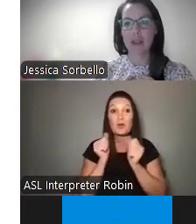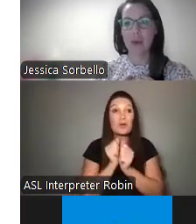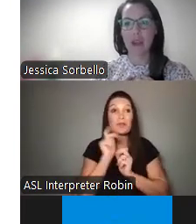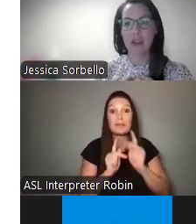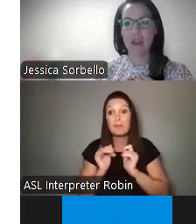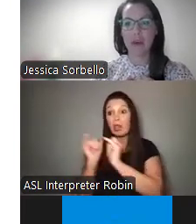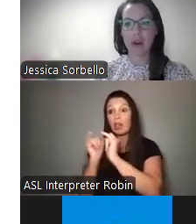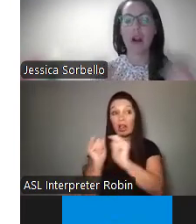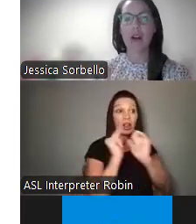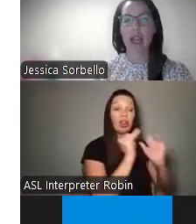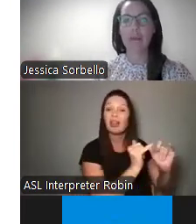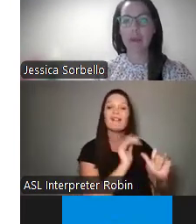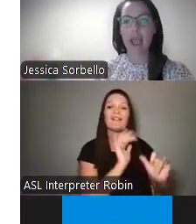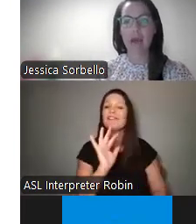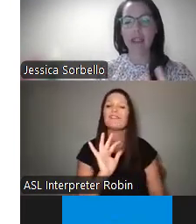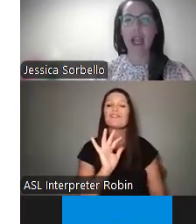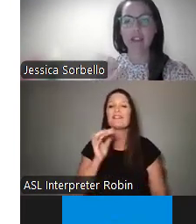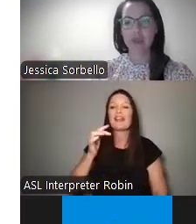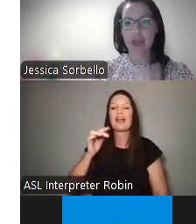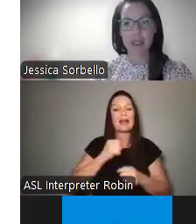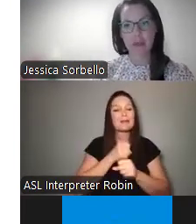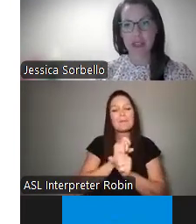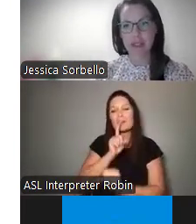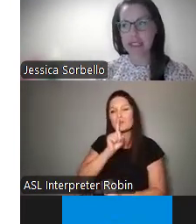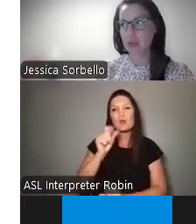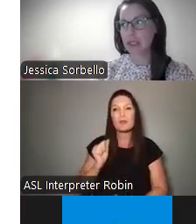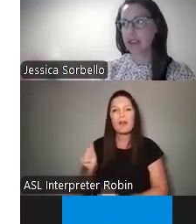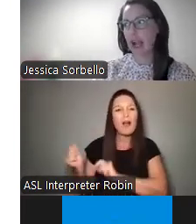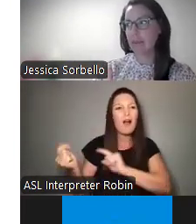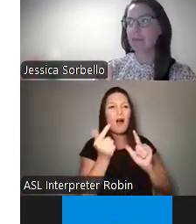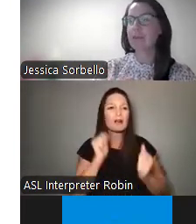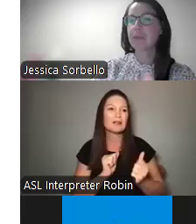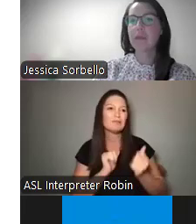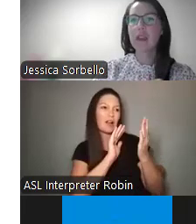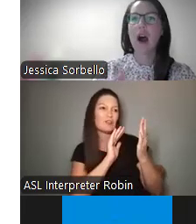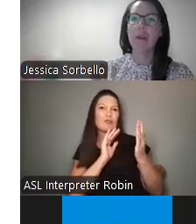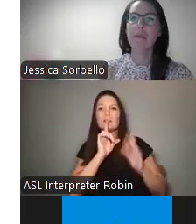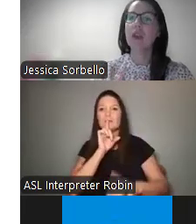in real time. So, a big part of what project COPE